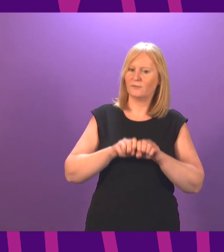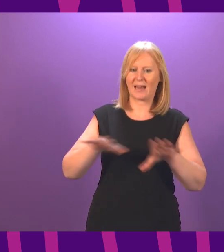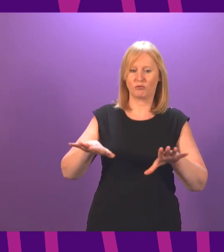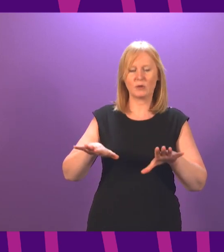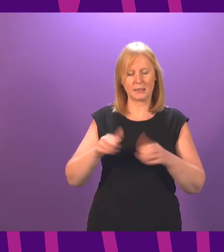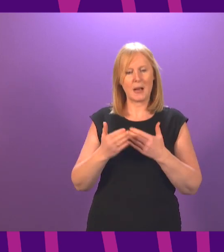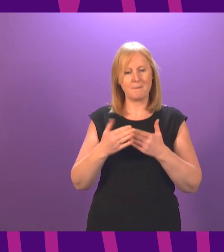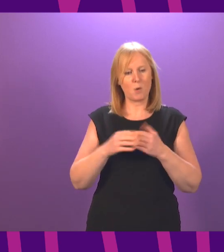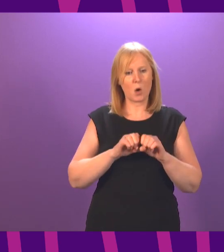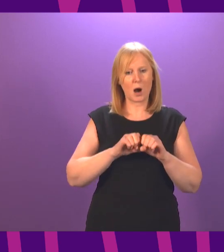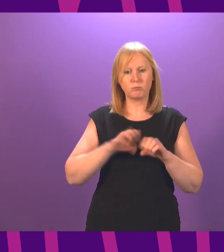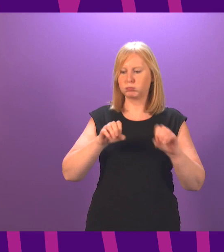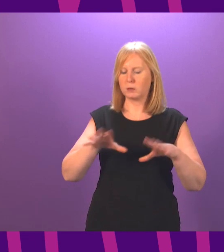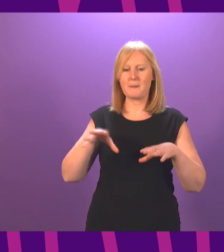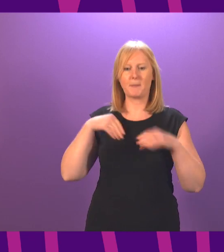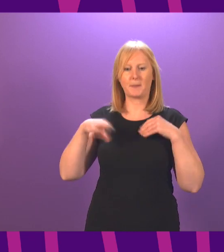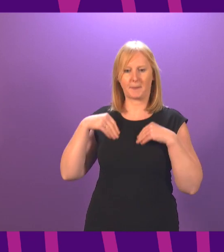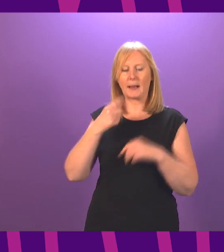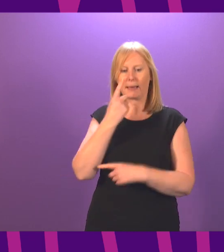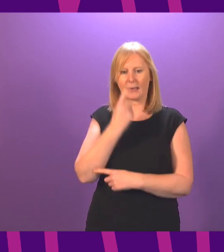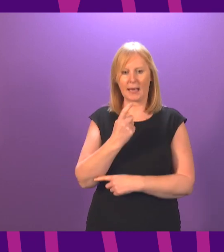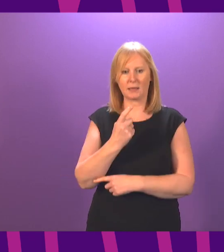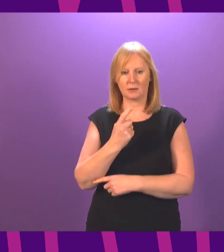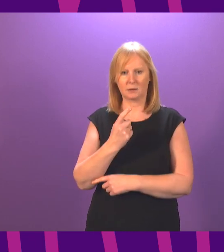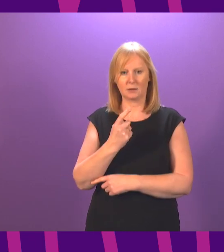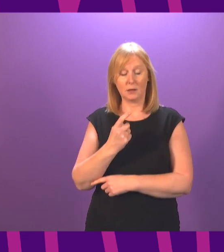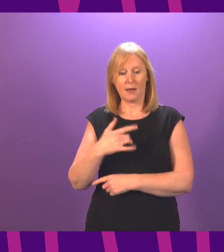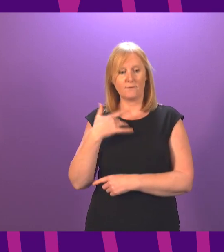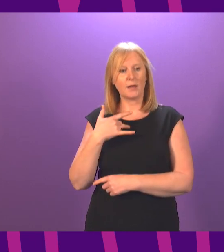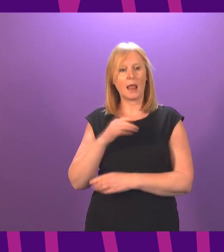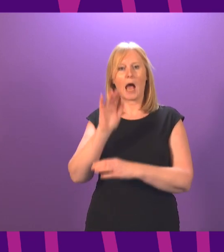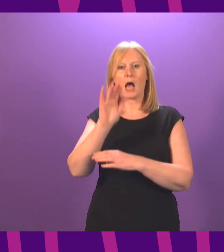cent more transmissible, we still believe that it is less transmissible outdoors than